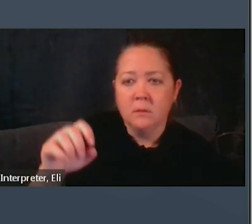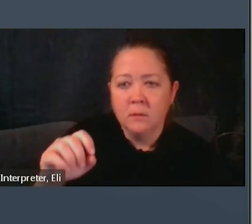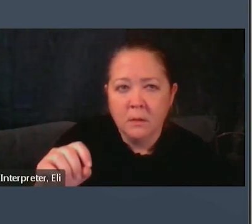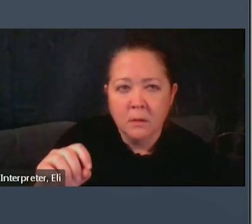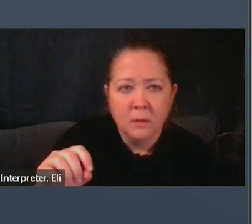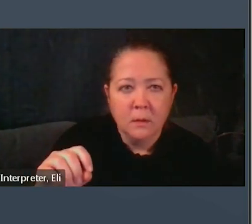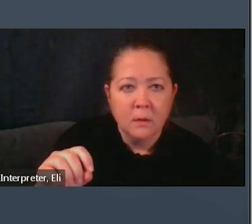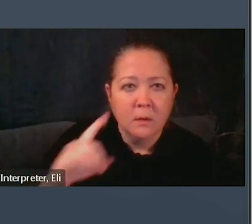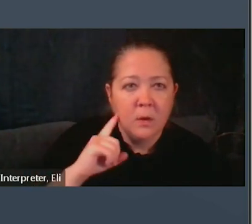Excuse me.